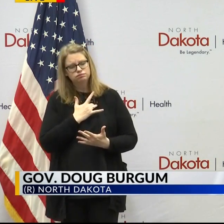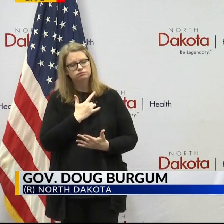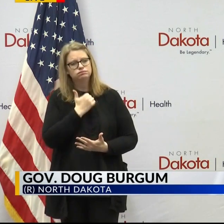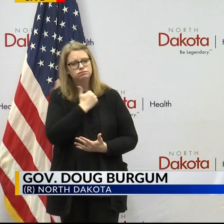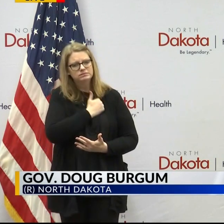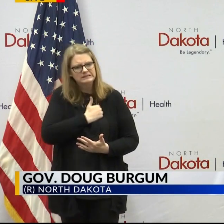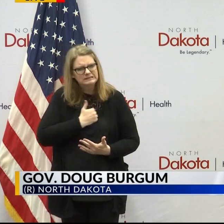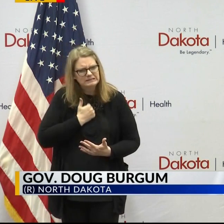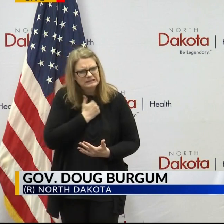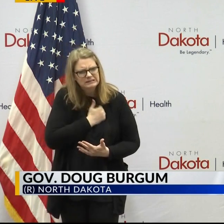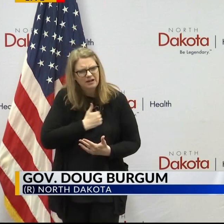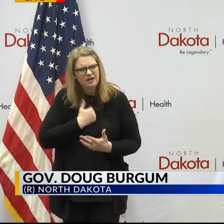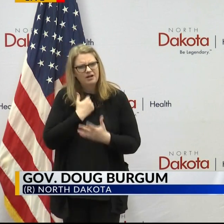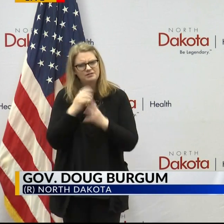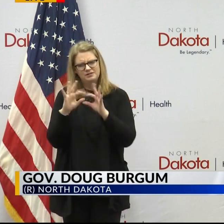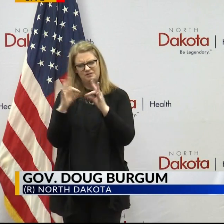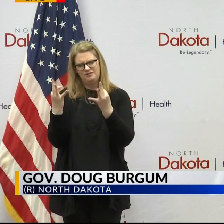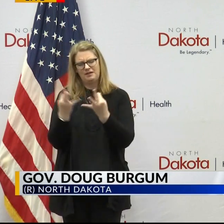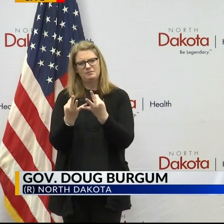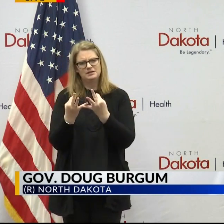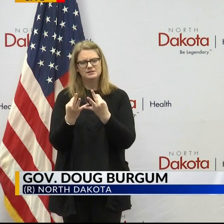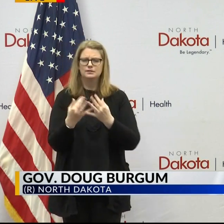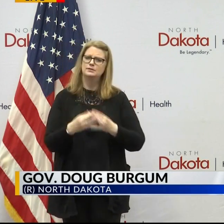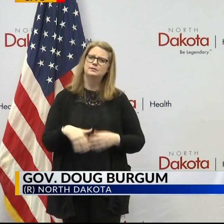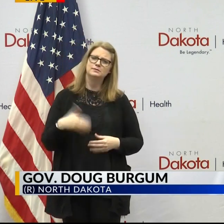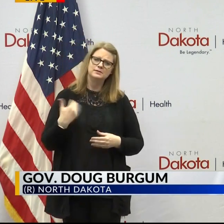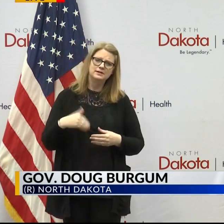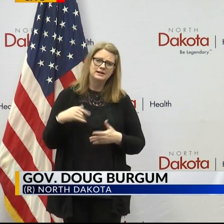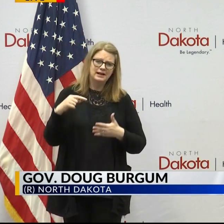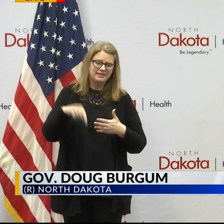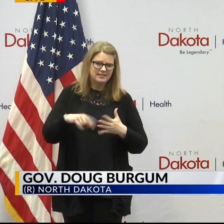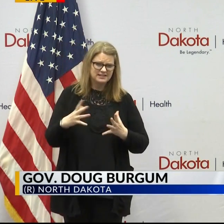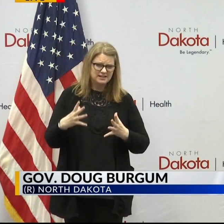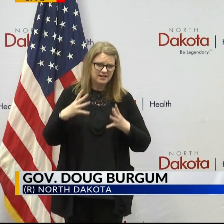WOMAN IN HER 70s WITH UNDERLYING CONDITIONS AND MORE INFORMATION PENDING THE NOTIFICATION OF THE